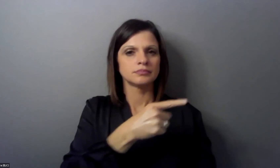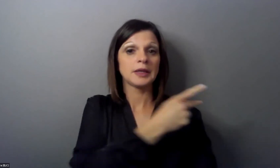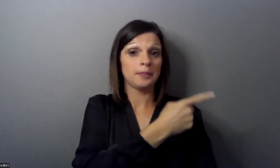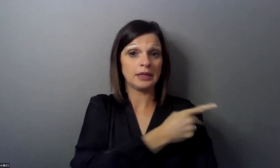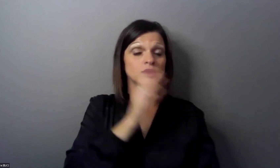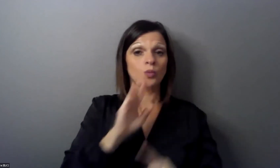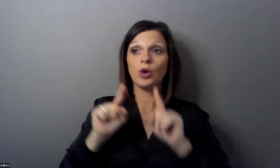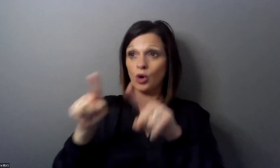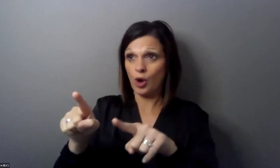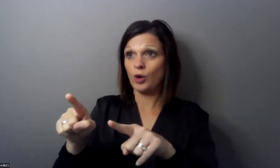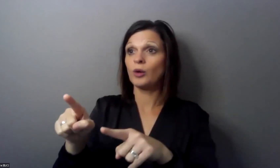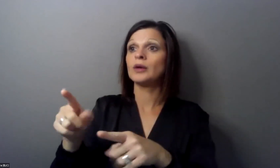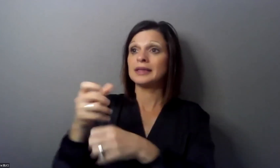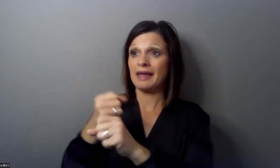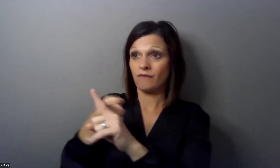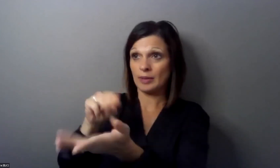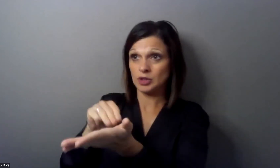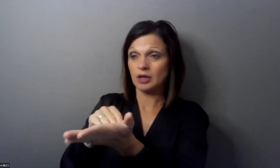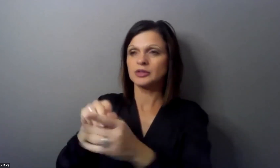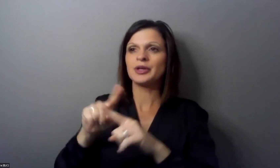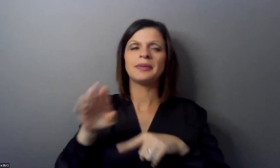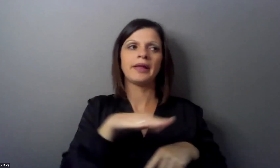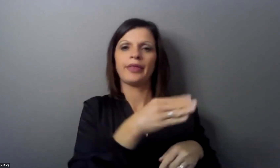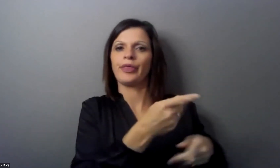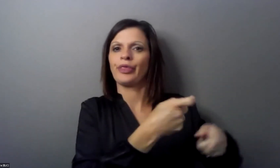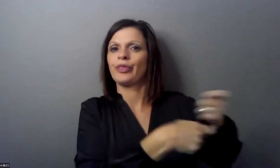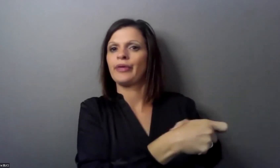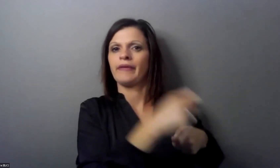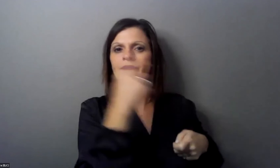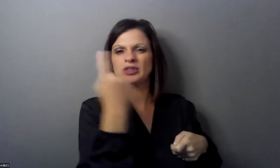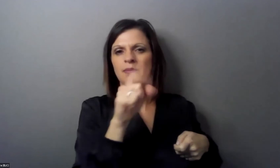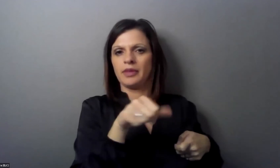and they trade them for something else. They go out saying they are on Suboxone